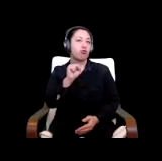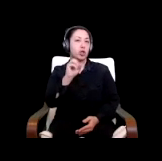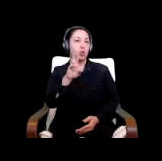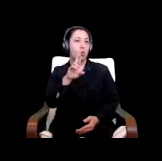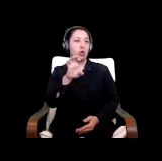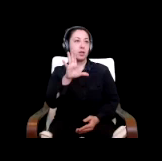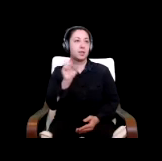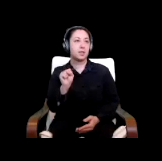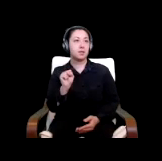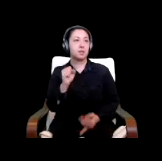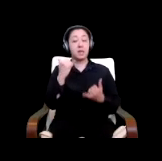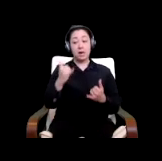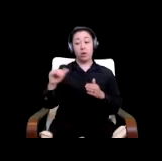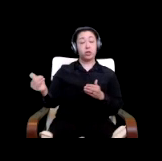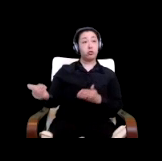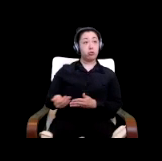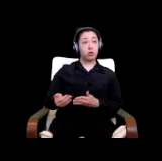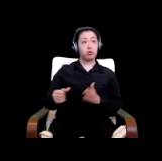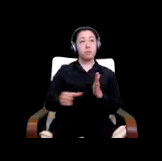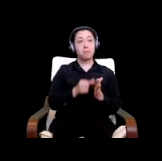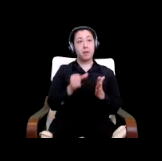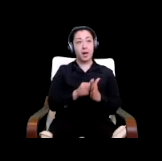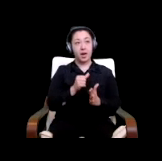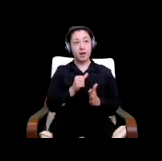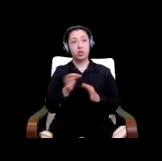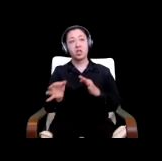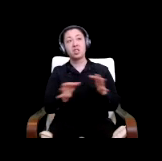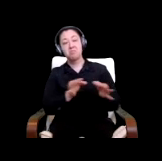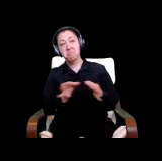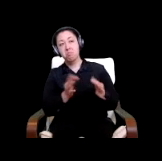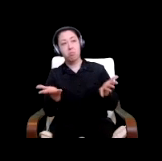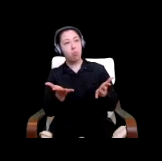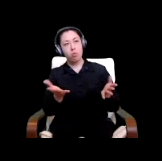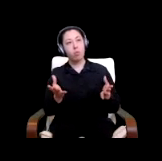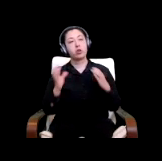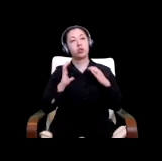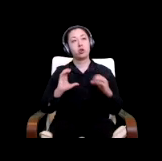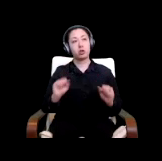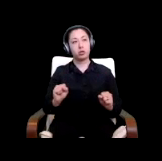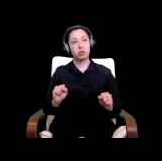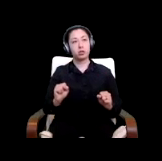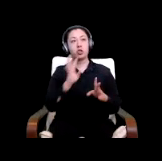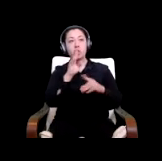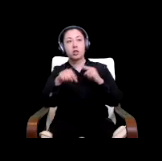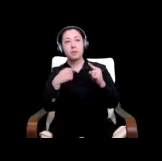CHARGE. It provides an overview of the five educationally relevant domains which I